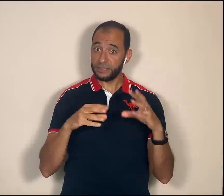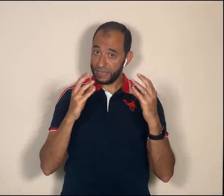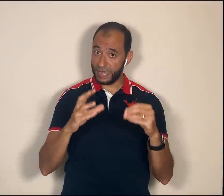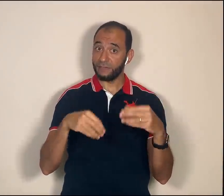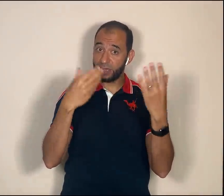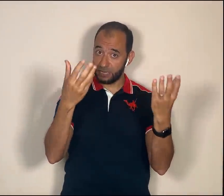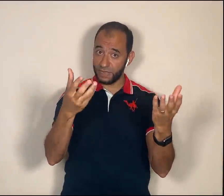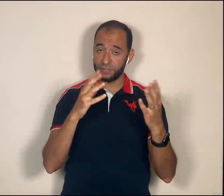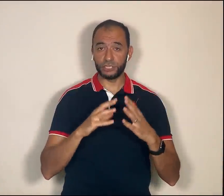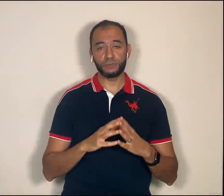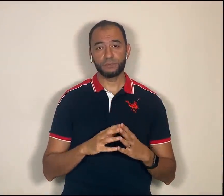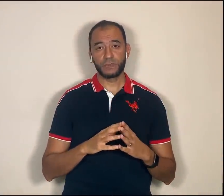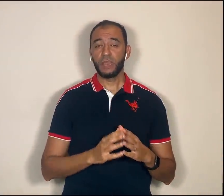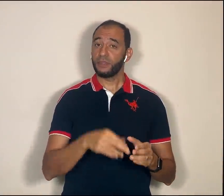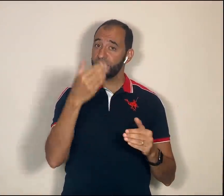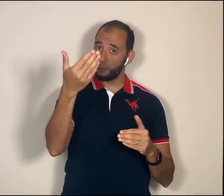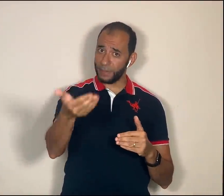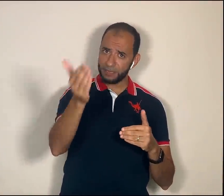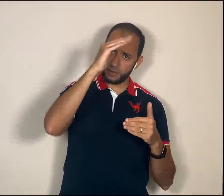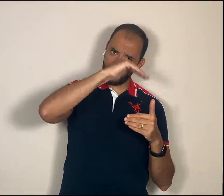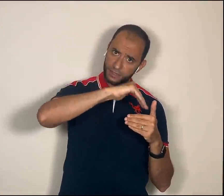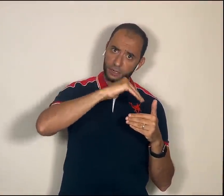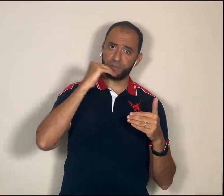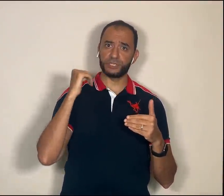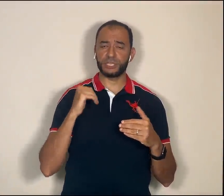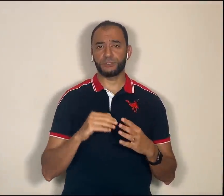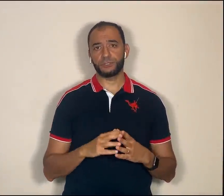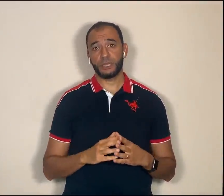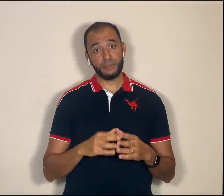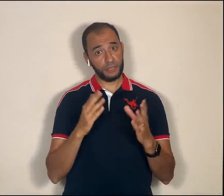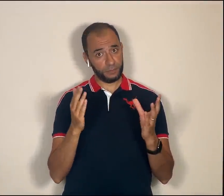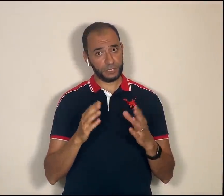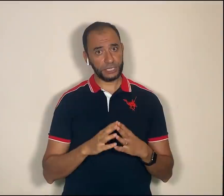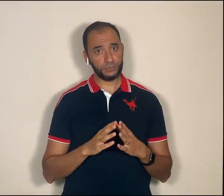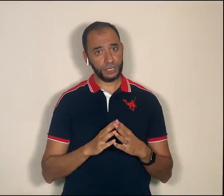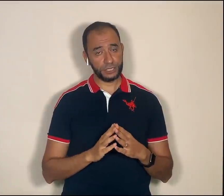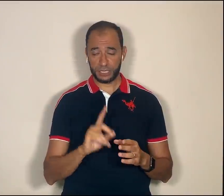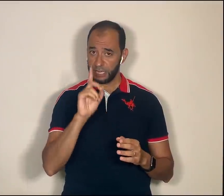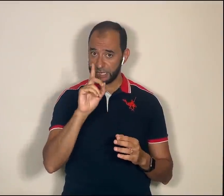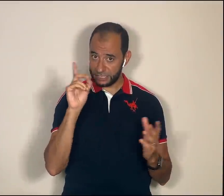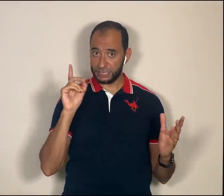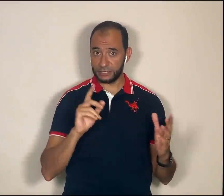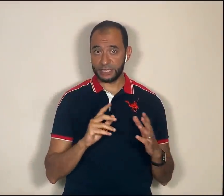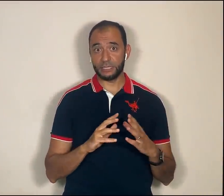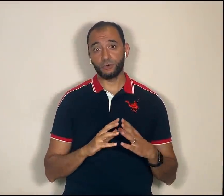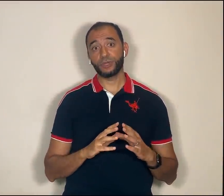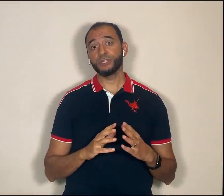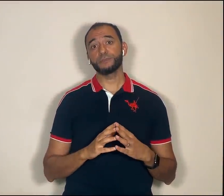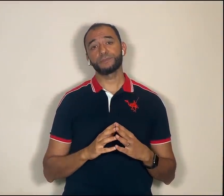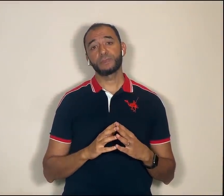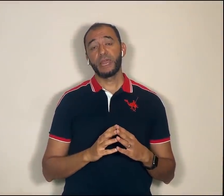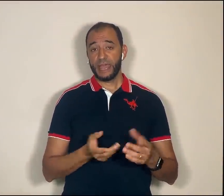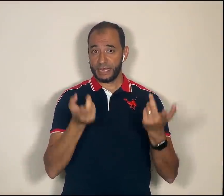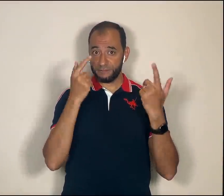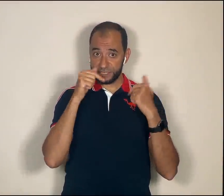they have an advantage! They are better than their predecessors, and their predecessor is a single-celled organism, and if